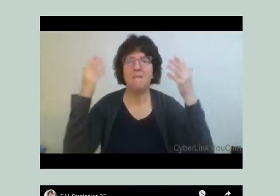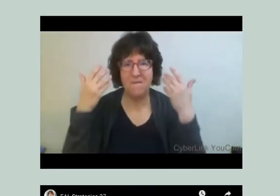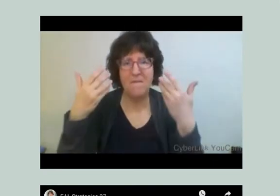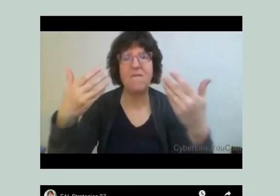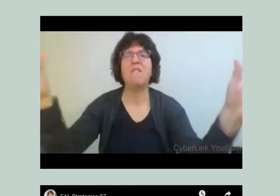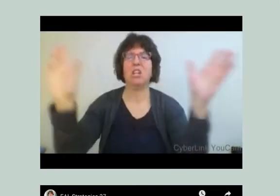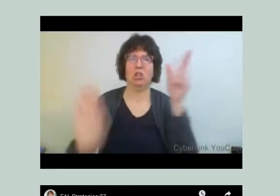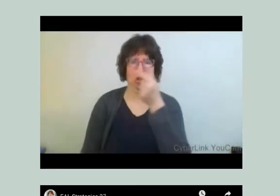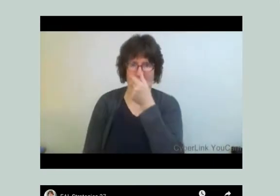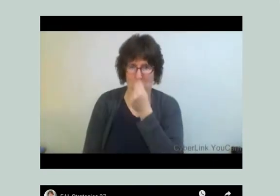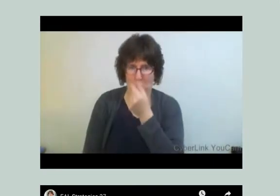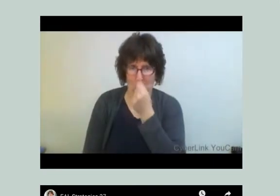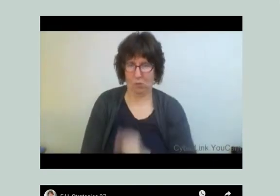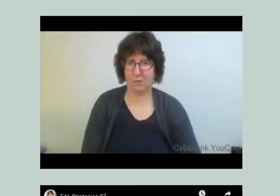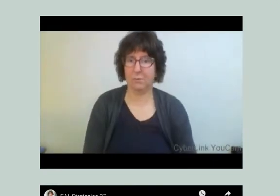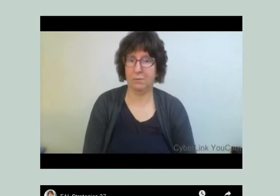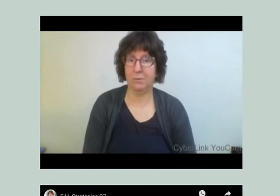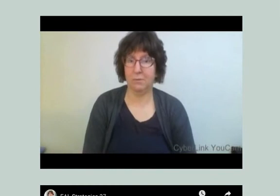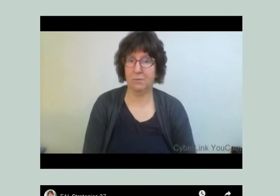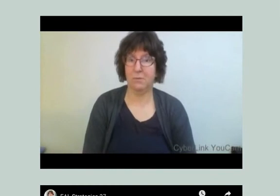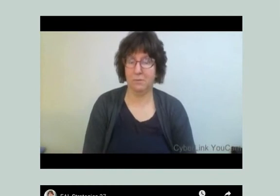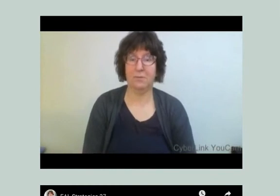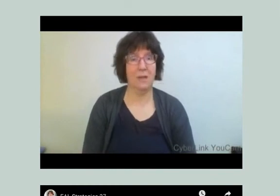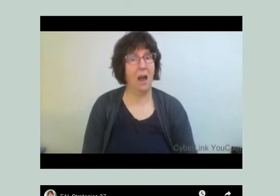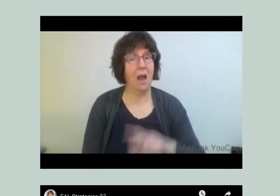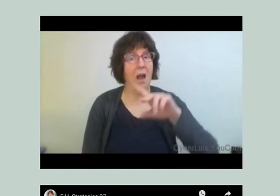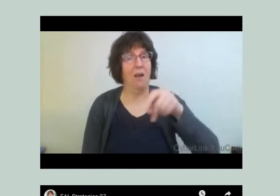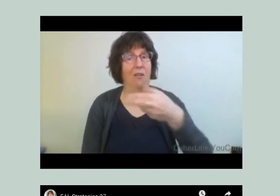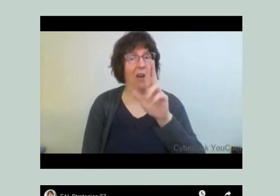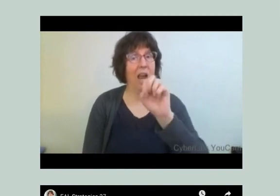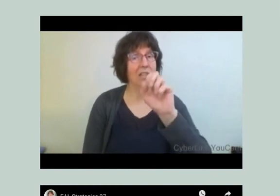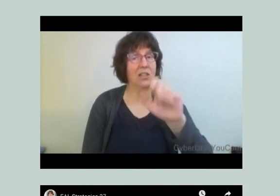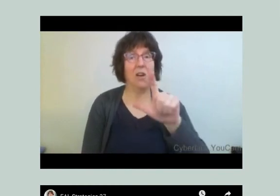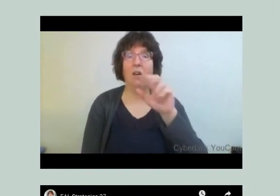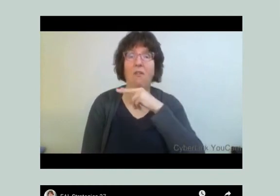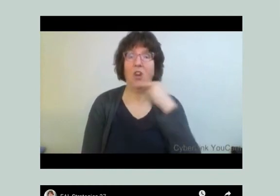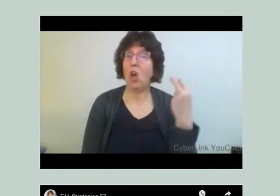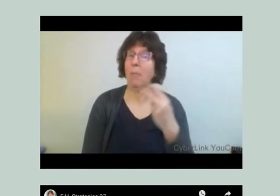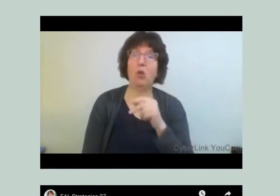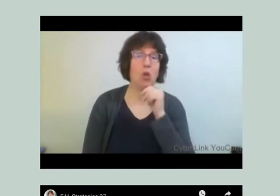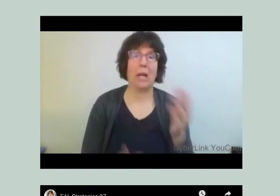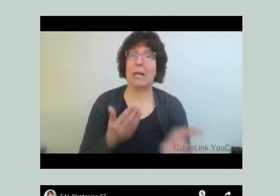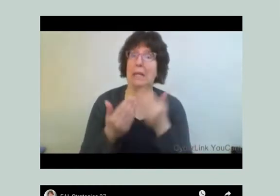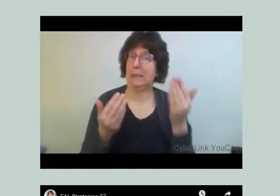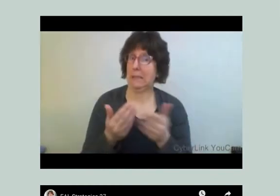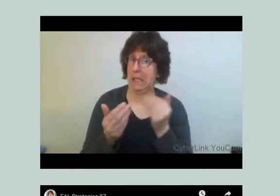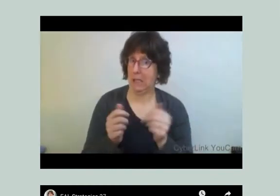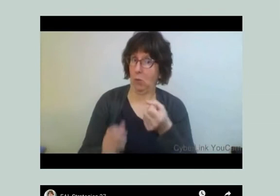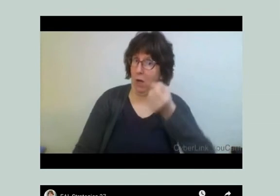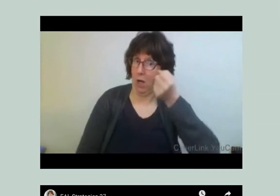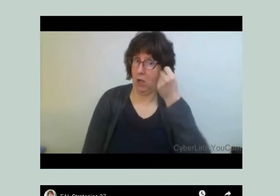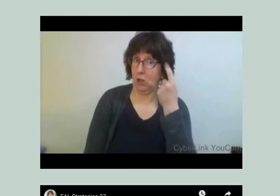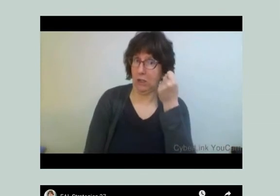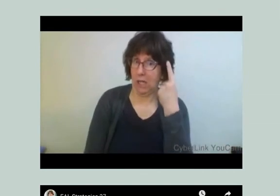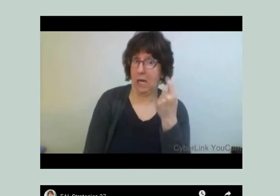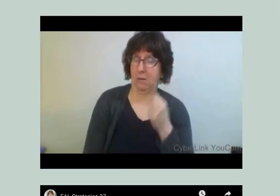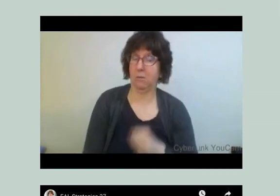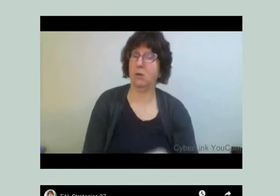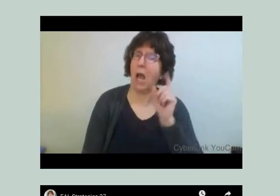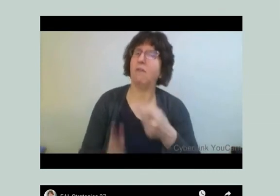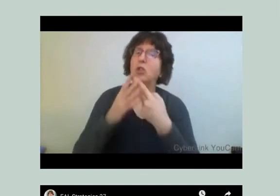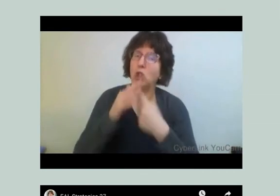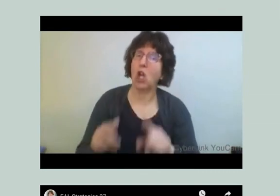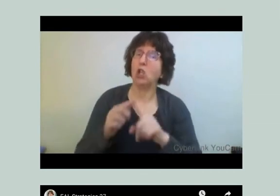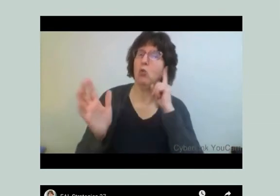Eventually you start feeling better, and finally the cold is gone. FINISH. That describes the process of 'getting over' a cold.